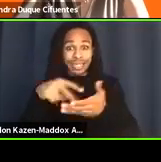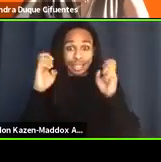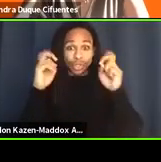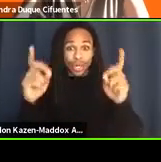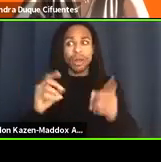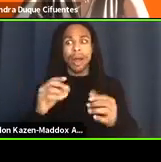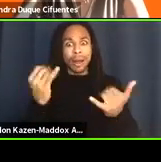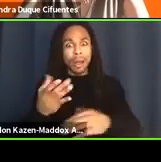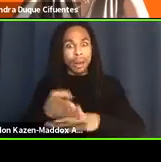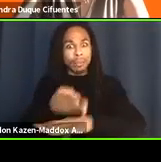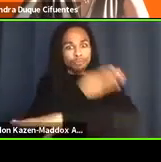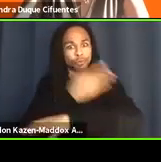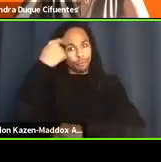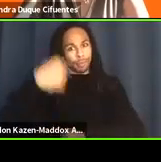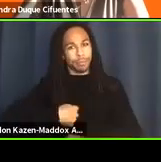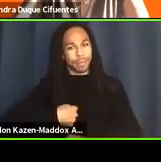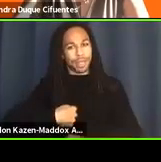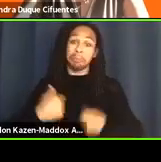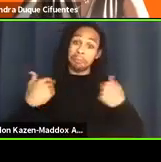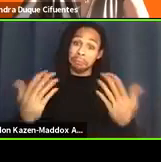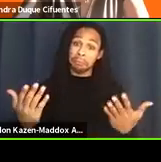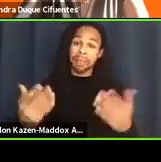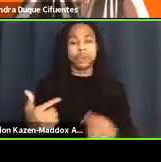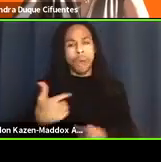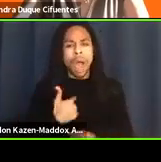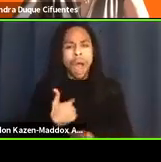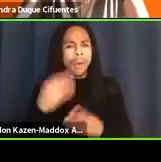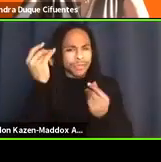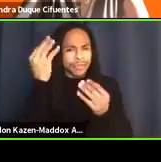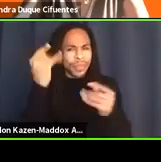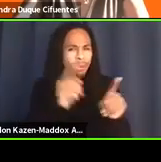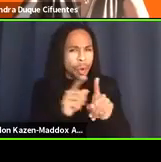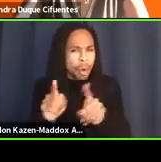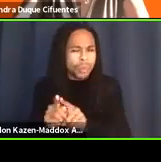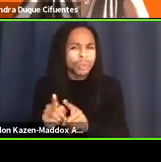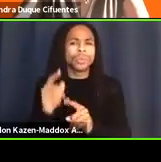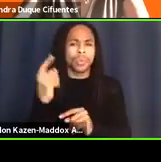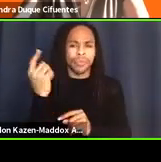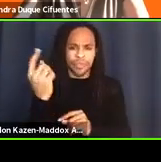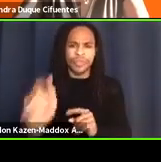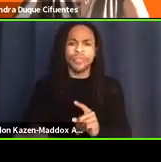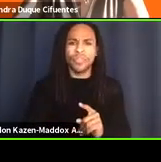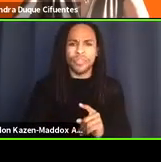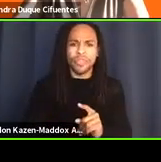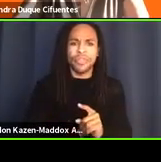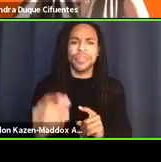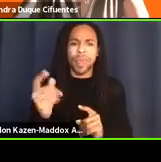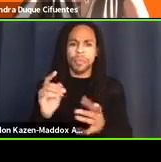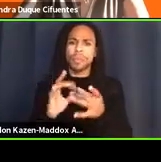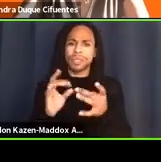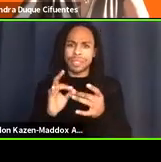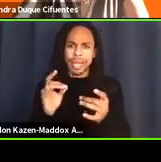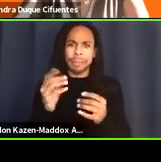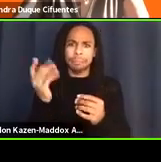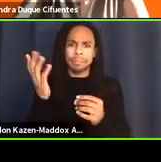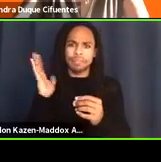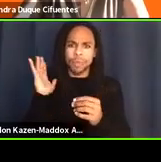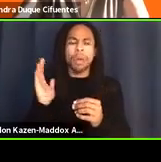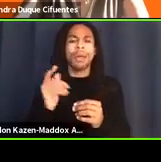through Google classrooms, I decided to create my own Google classroom. I have a Google classroom